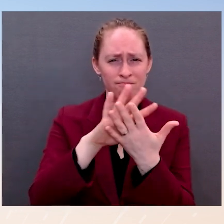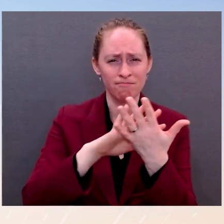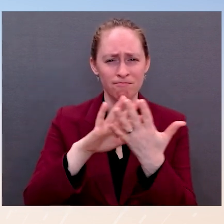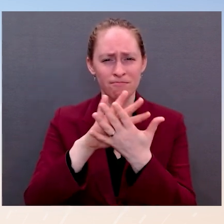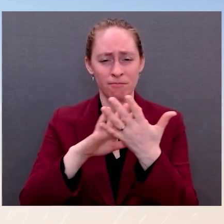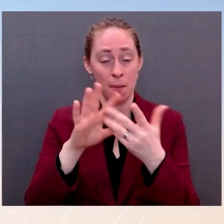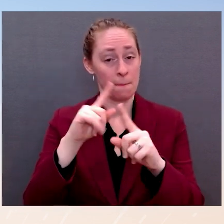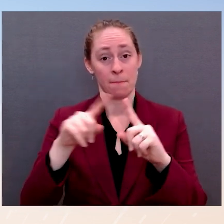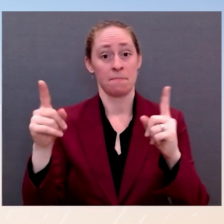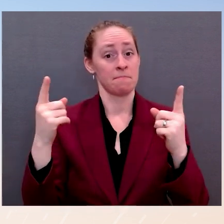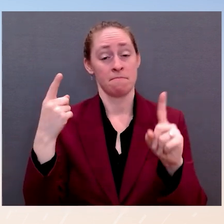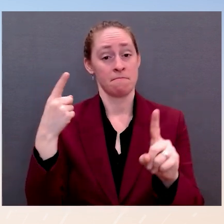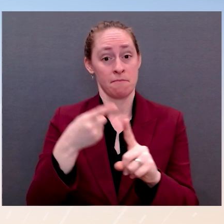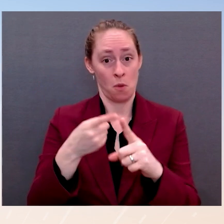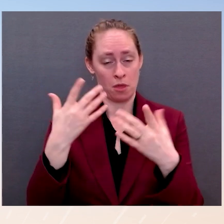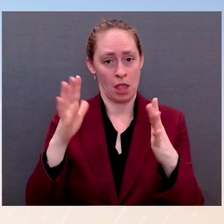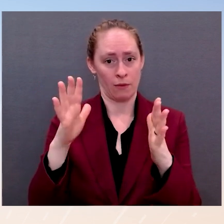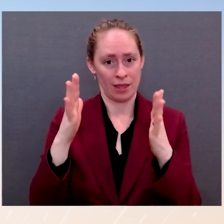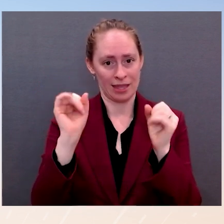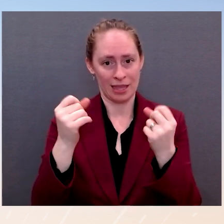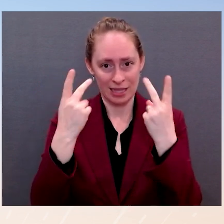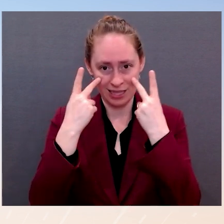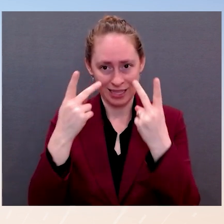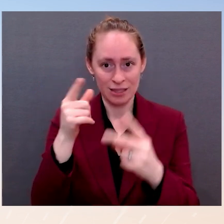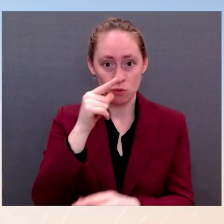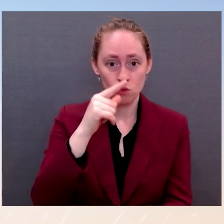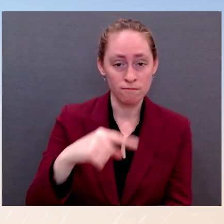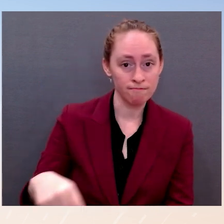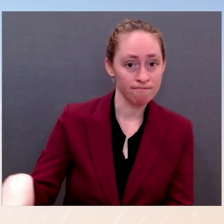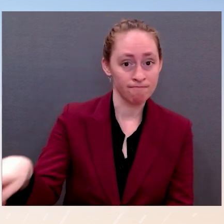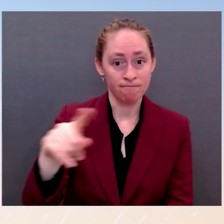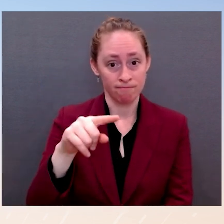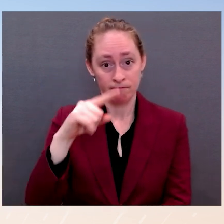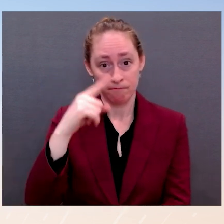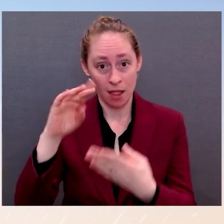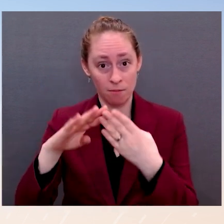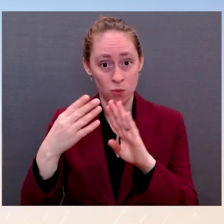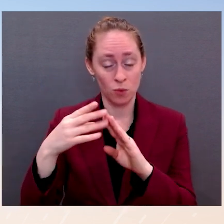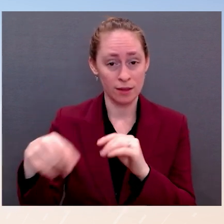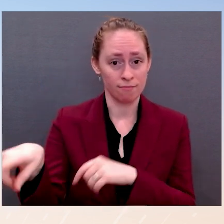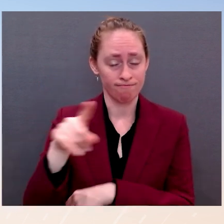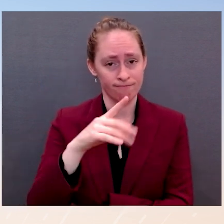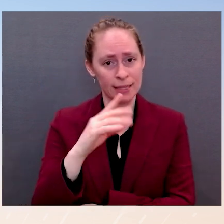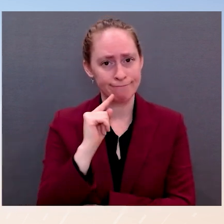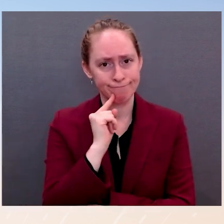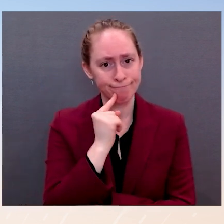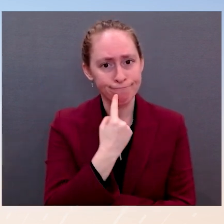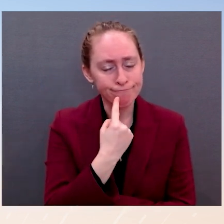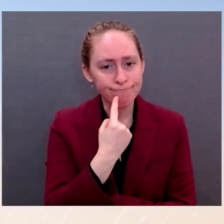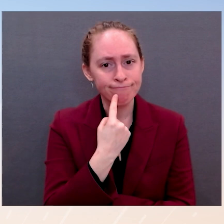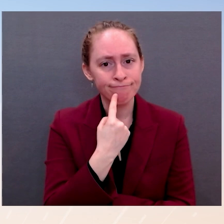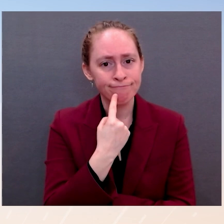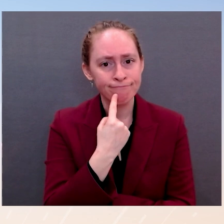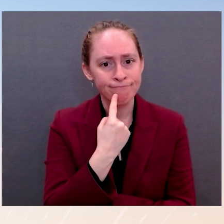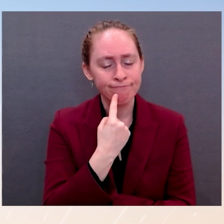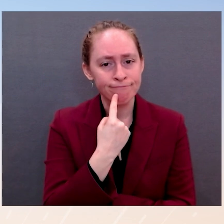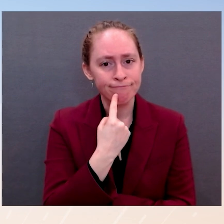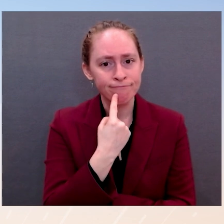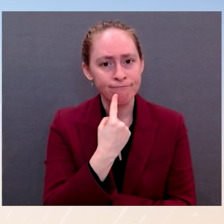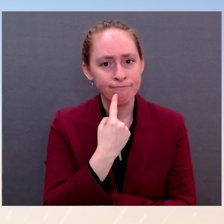later stage diagnoses for some types of cancer, as well as delays and unmet needs in care and treatment